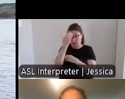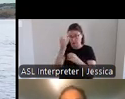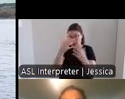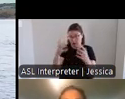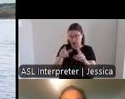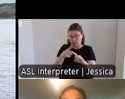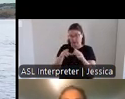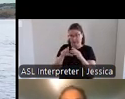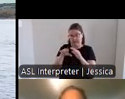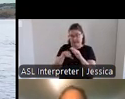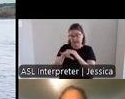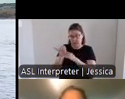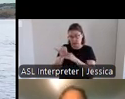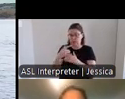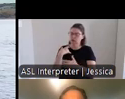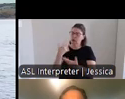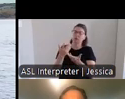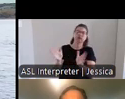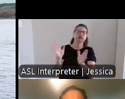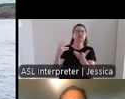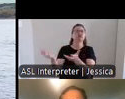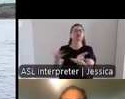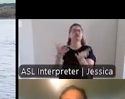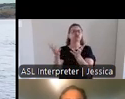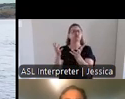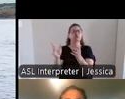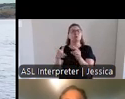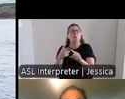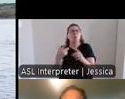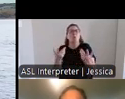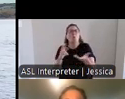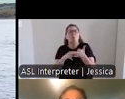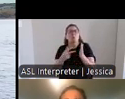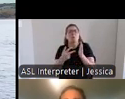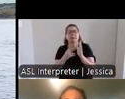So usually we start off with just a conversation of what even is digital accessibility